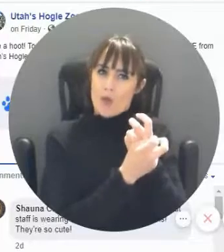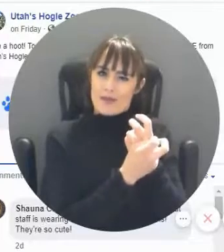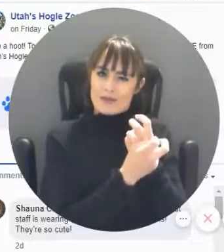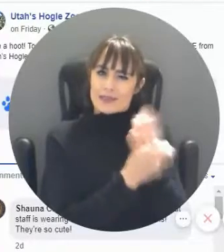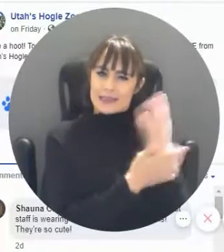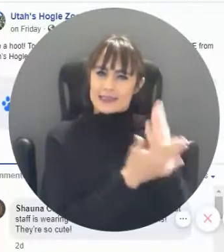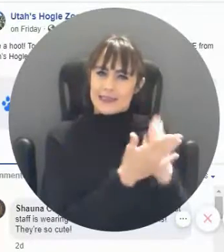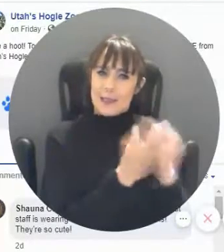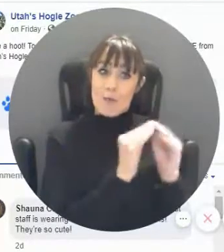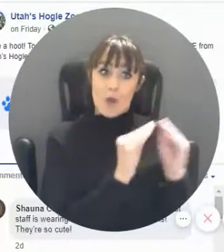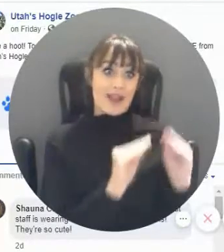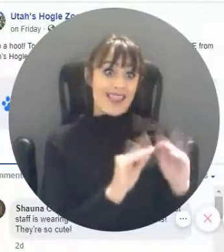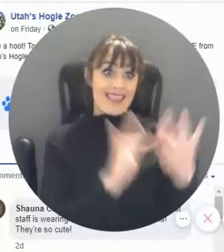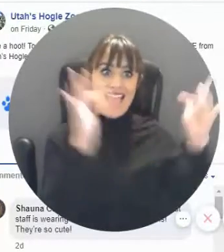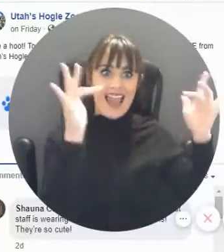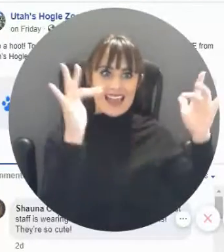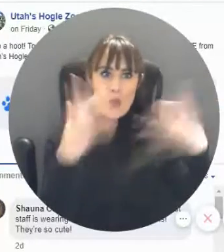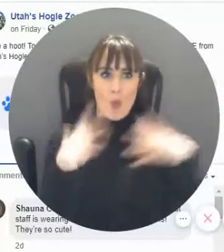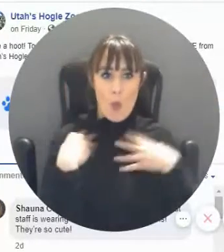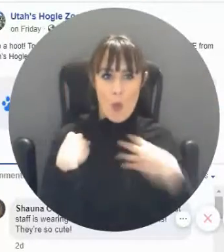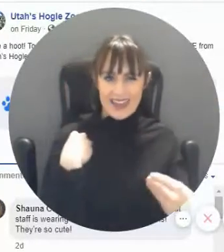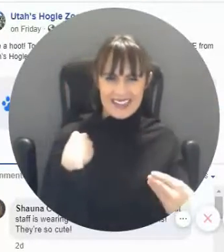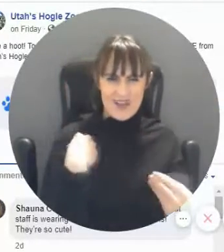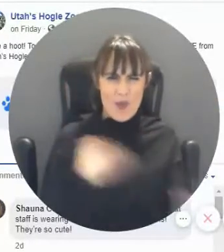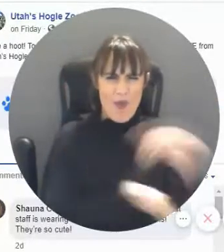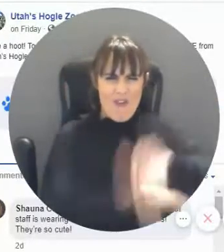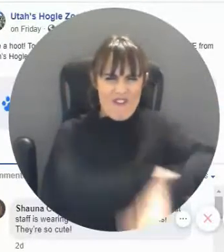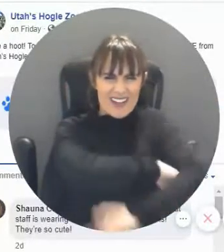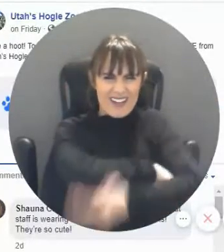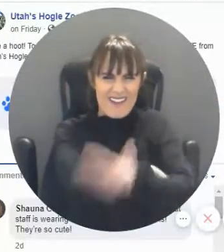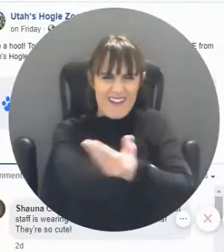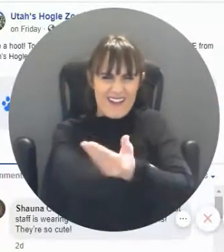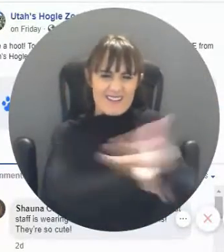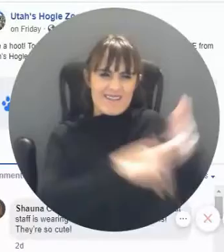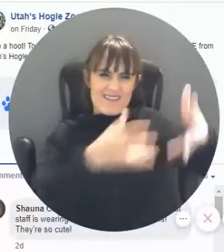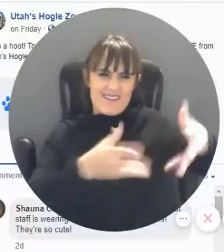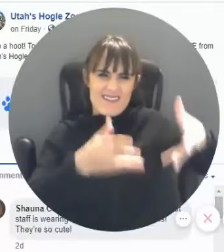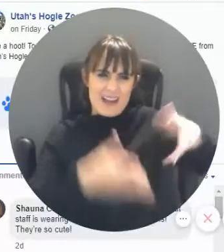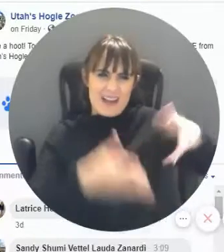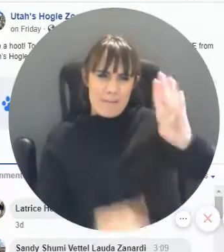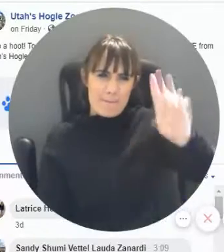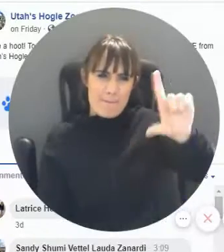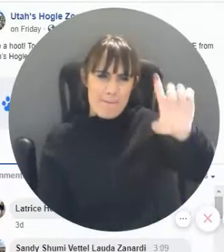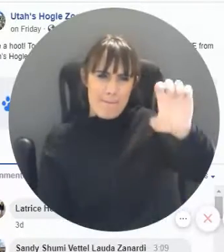So this is actually what they look like right out of the pellets. Brad: This is amazing.